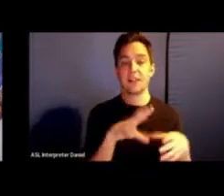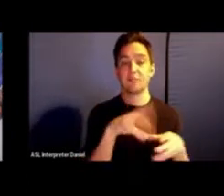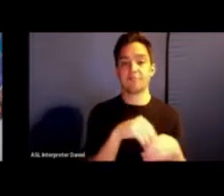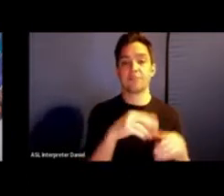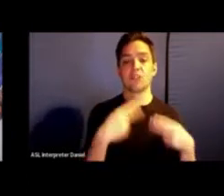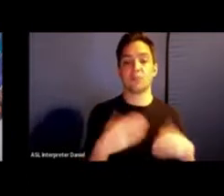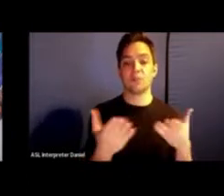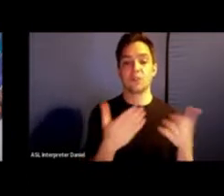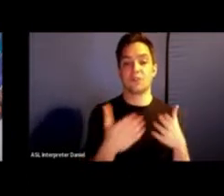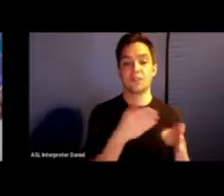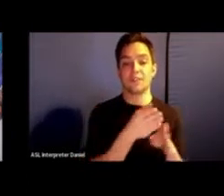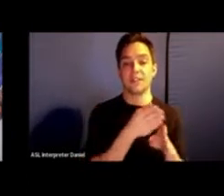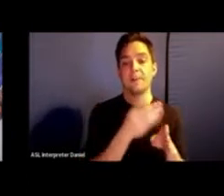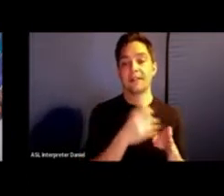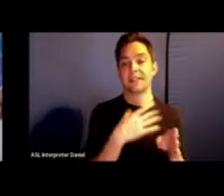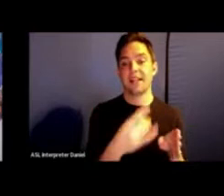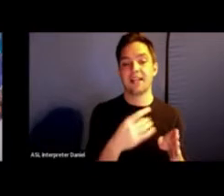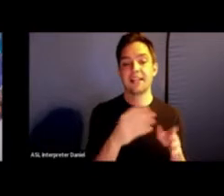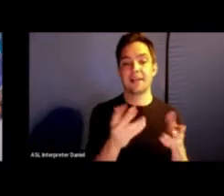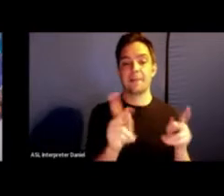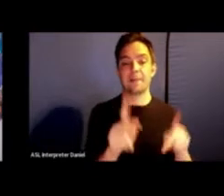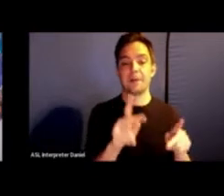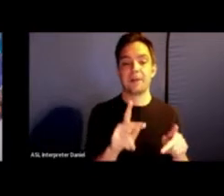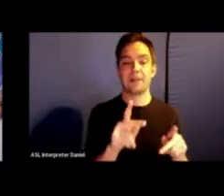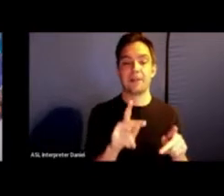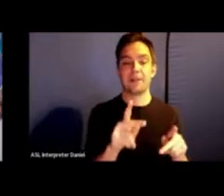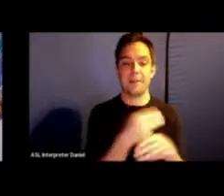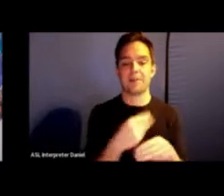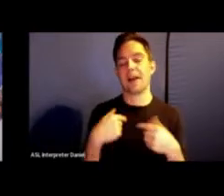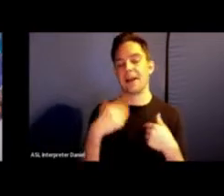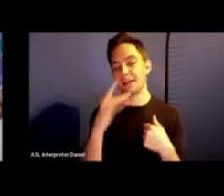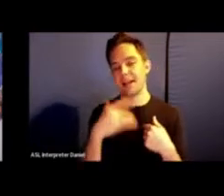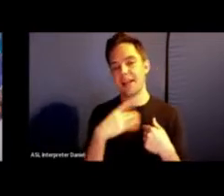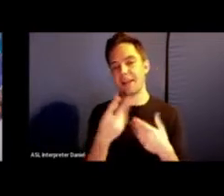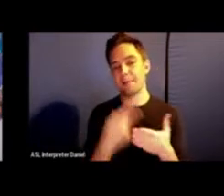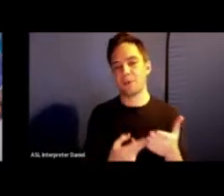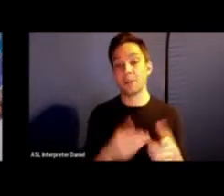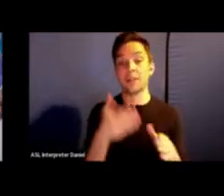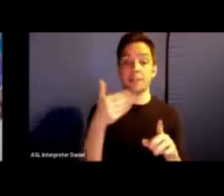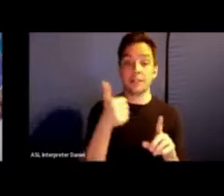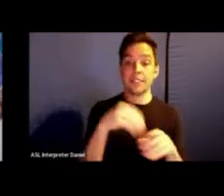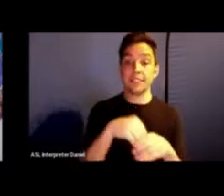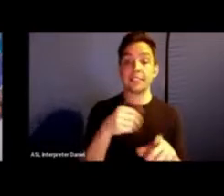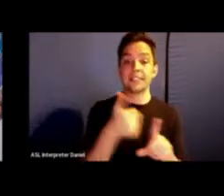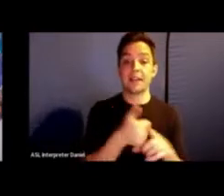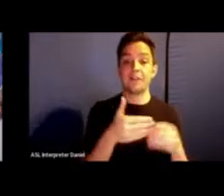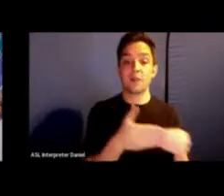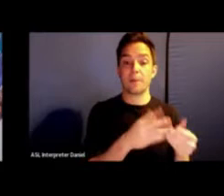not math. Well, luckily, I like both. In software action programs, it's often that if a person and the participant